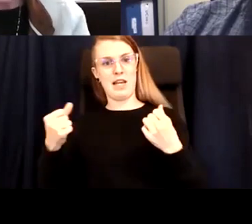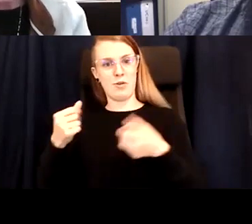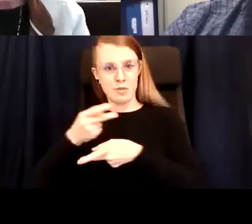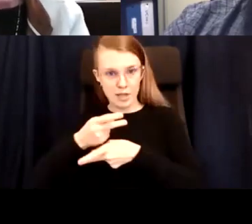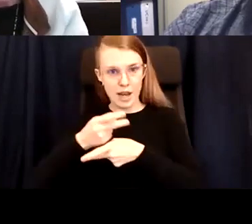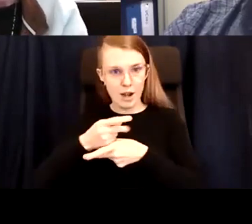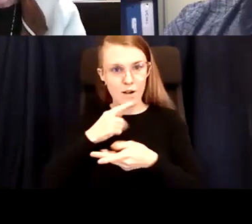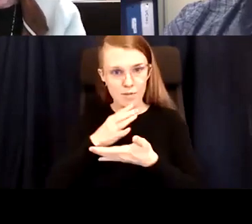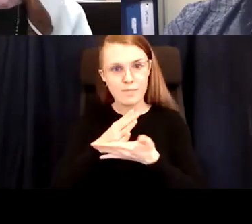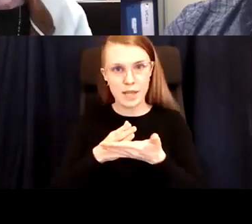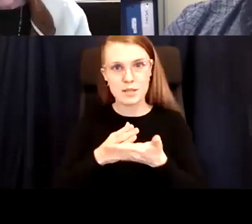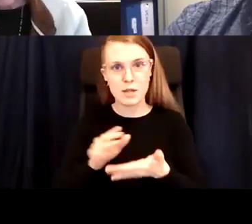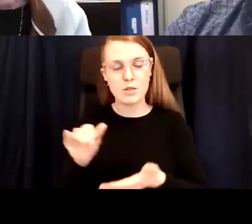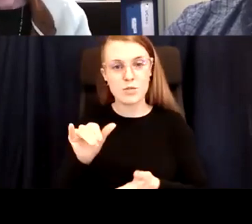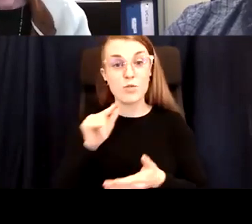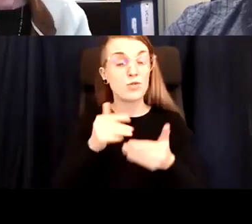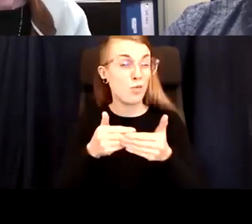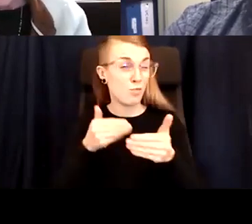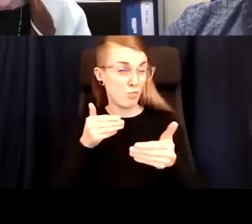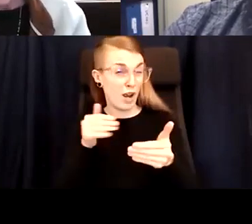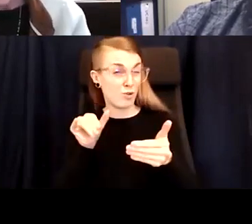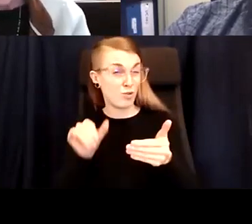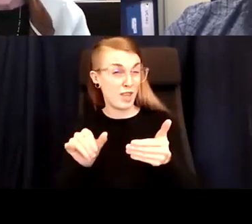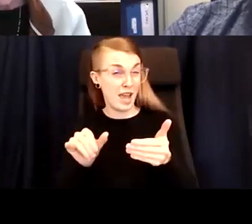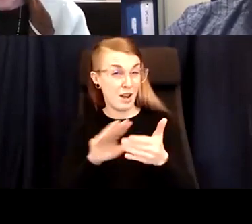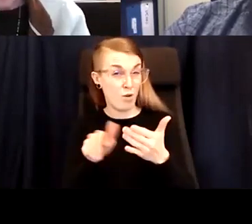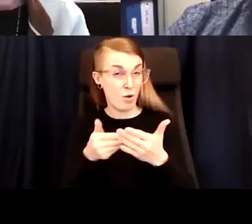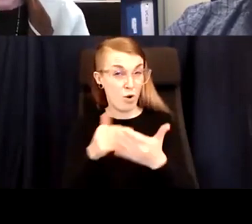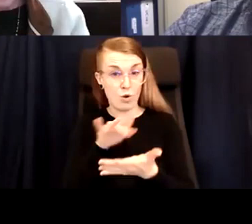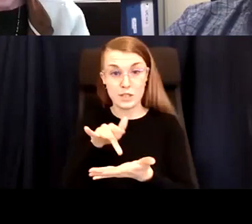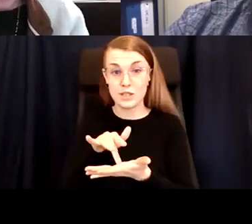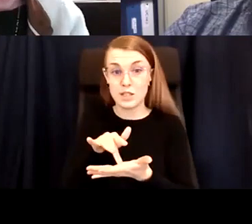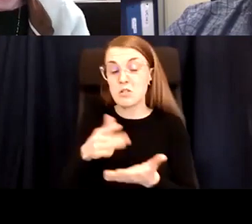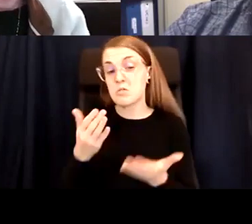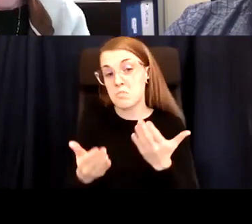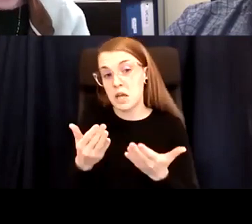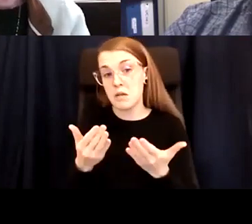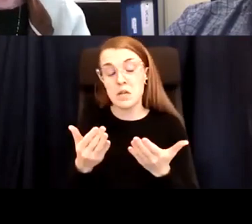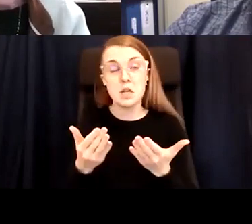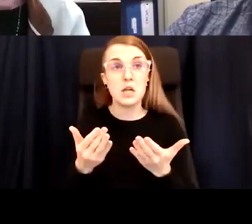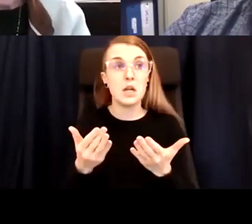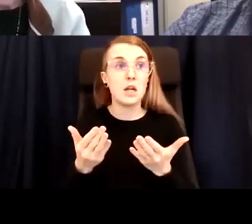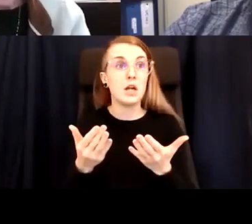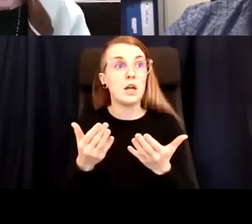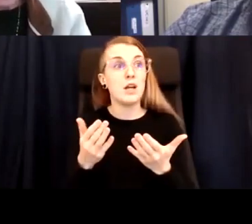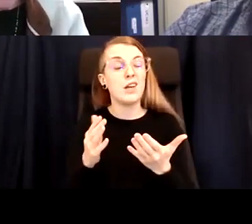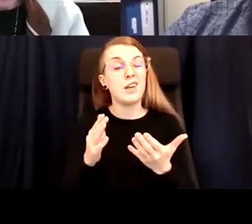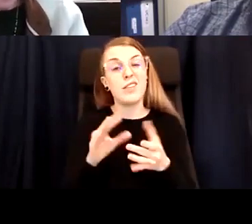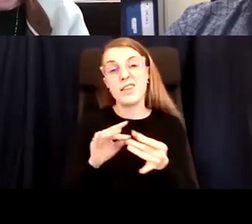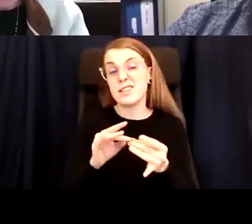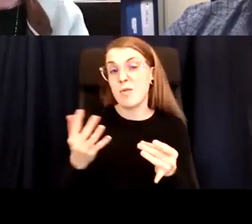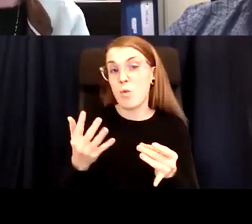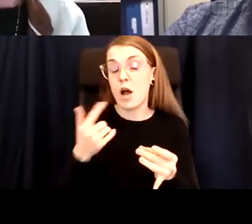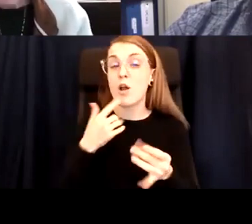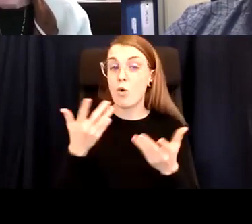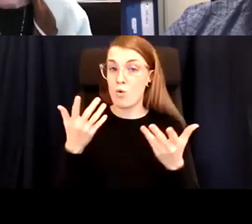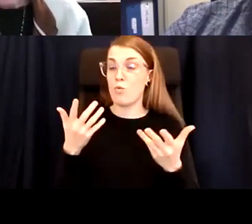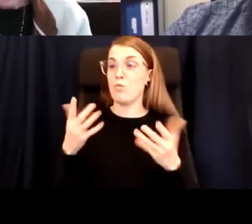So prior to that, while all centers might have said, hey, we've done a lab draw.